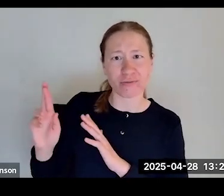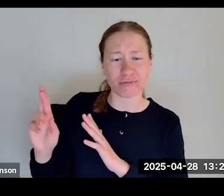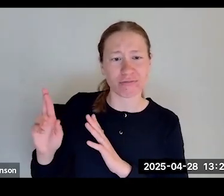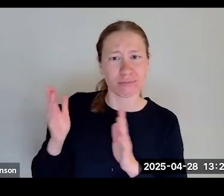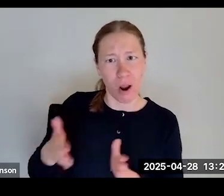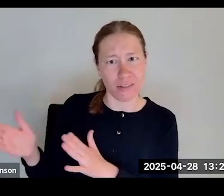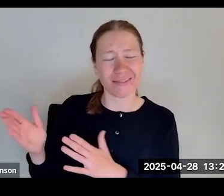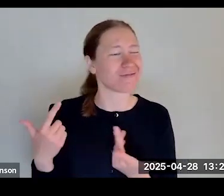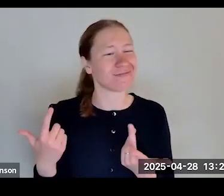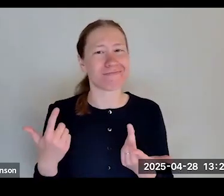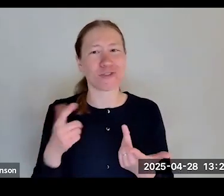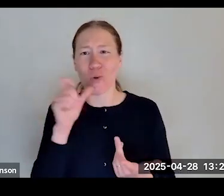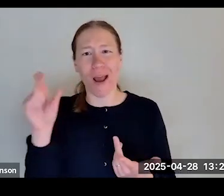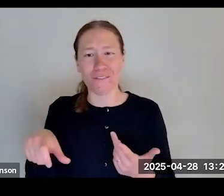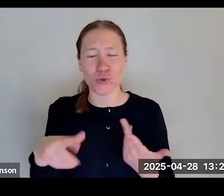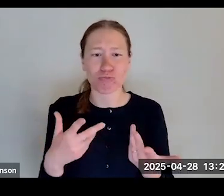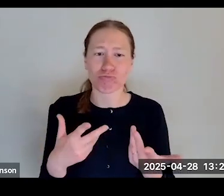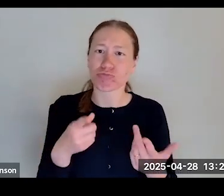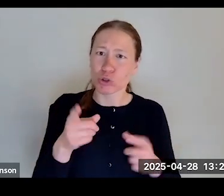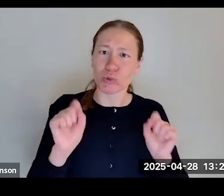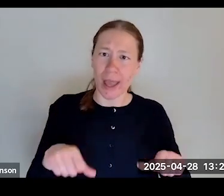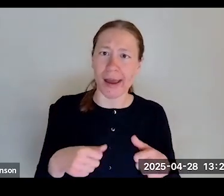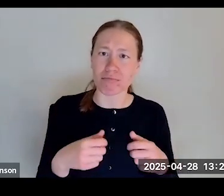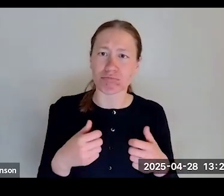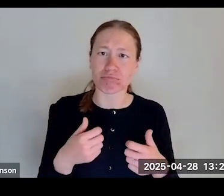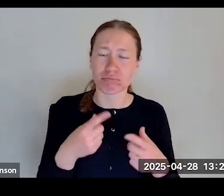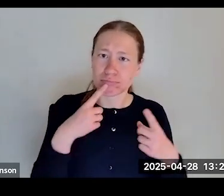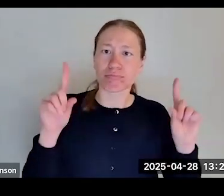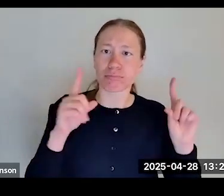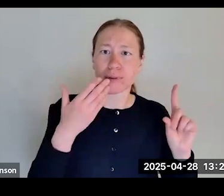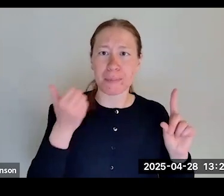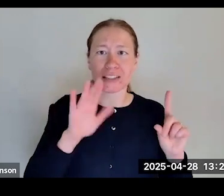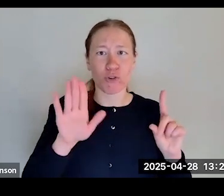and if it doesn't inhibit business operations and is going to be best for you to thrive in the workplace,